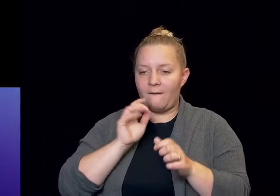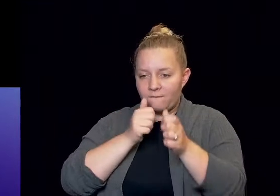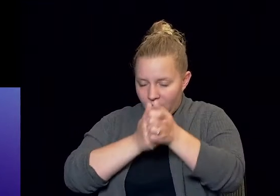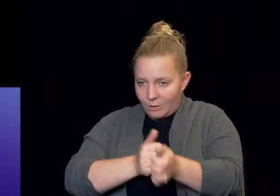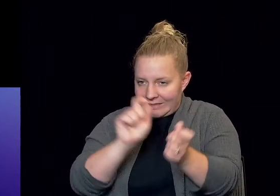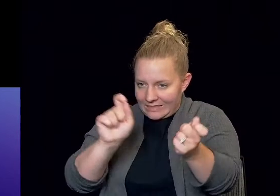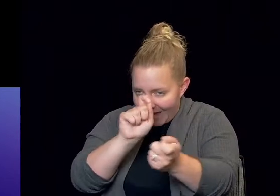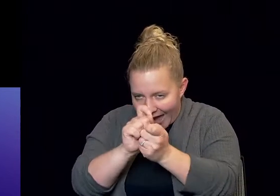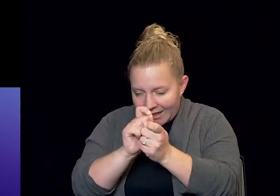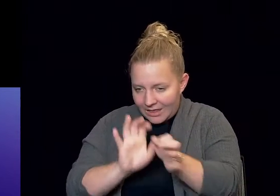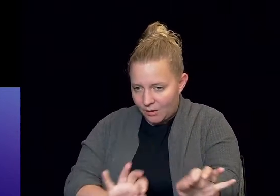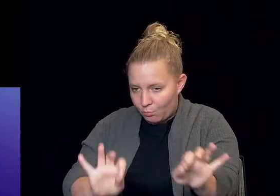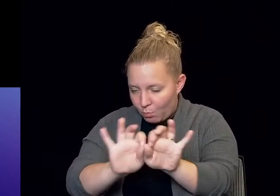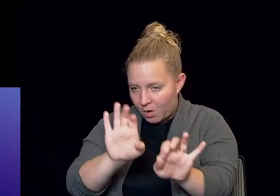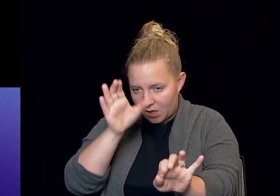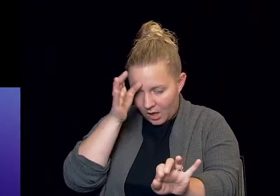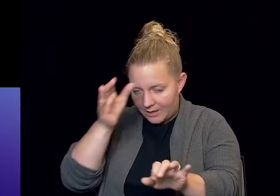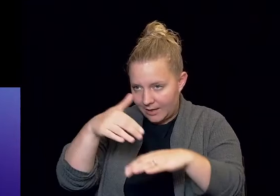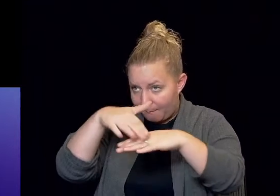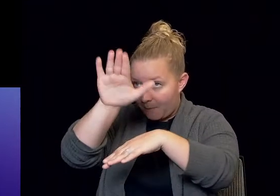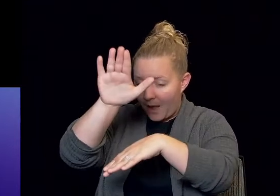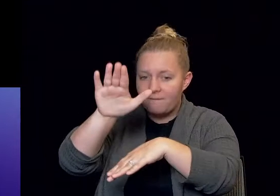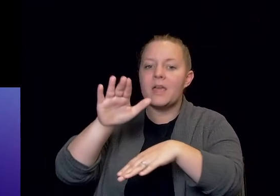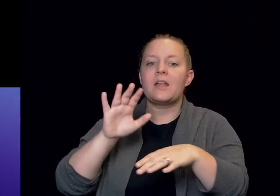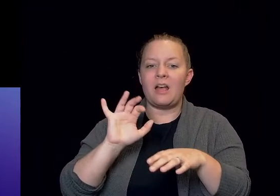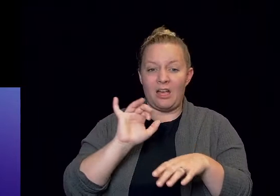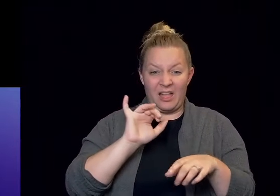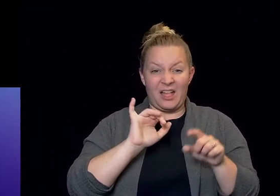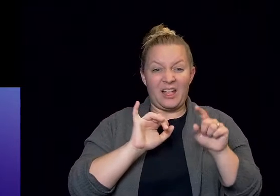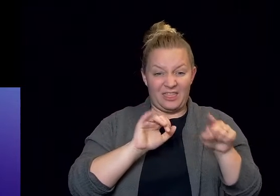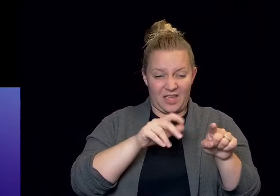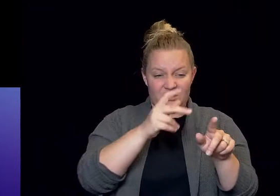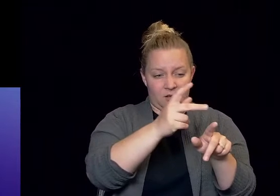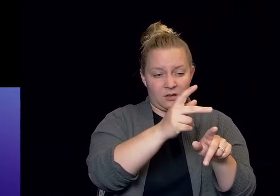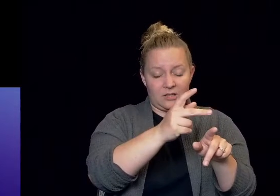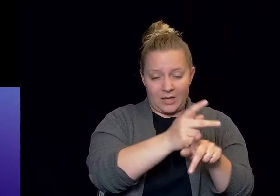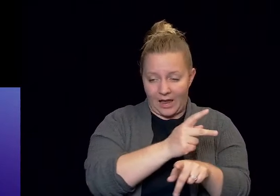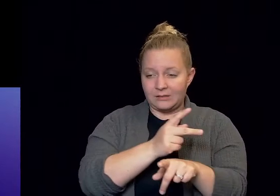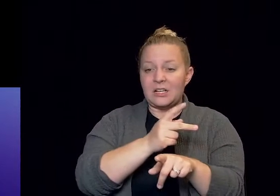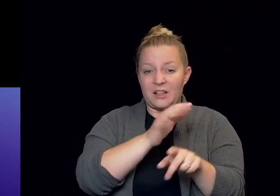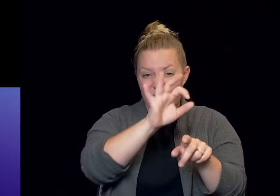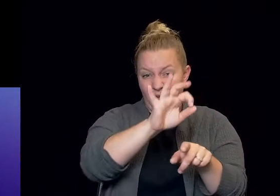I'm just going to take this fraction times this fraction. But you can see that this first fraction